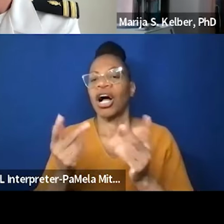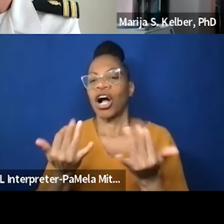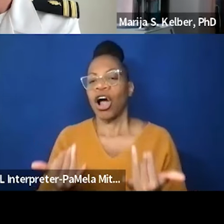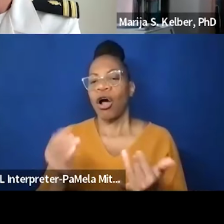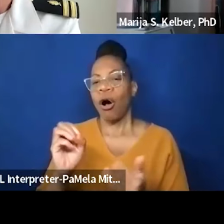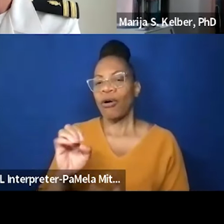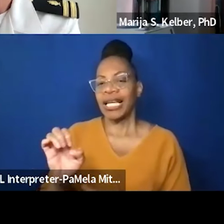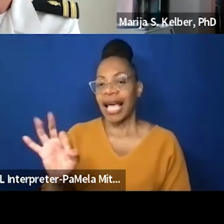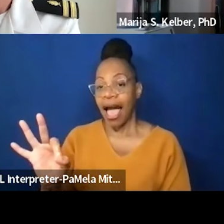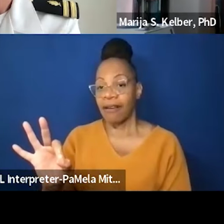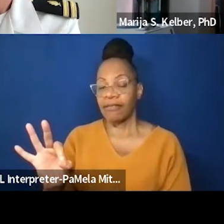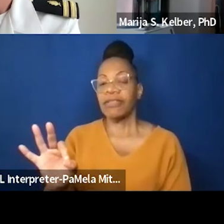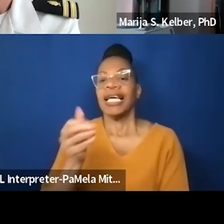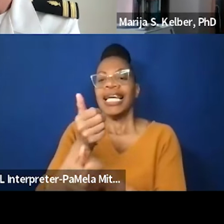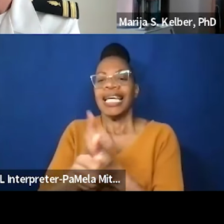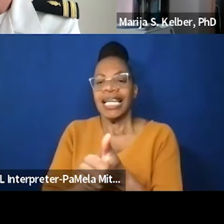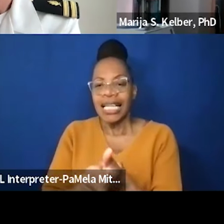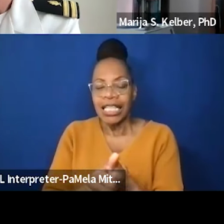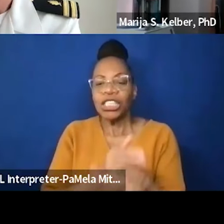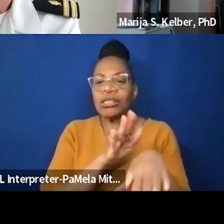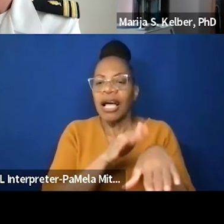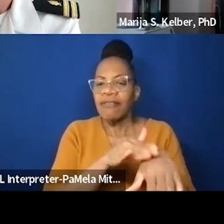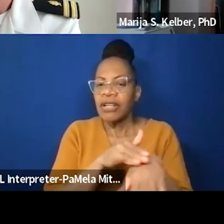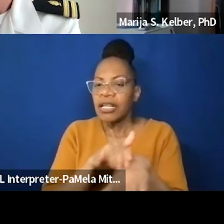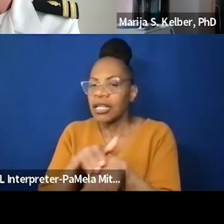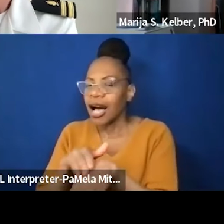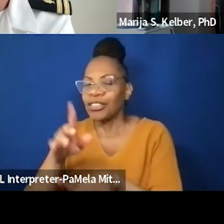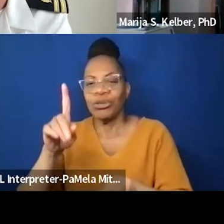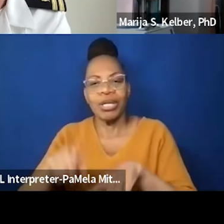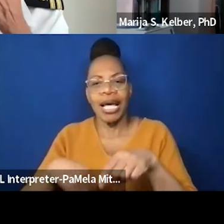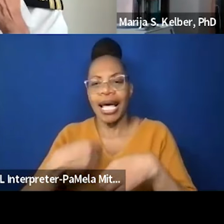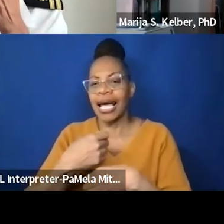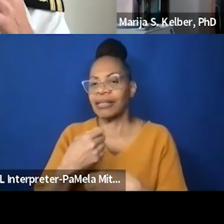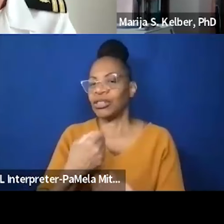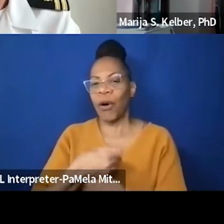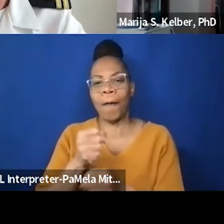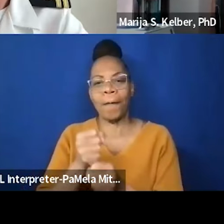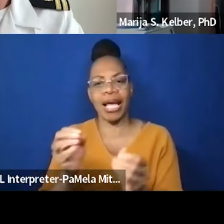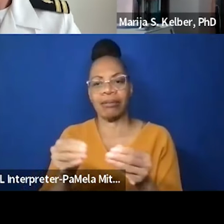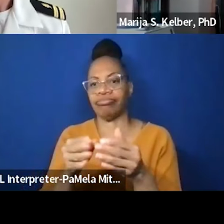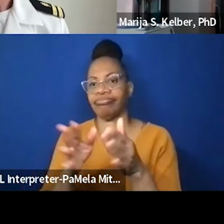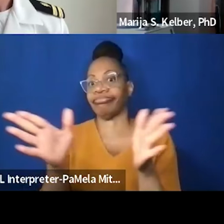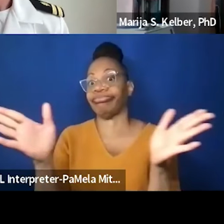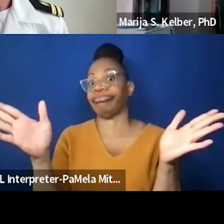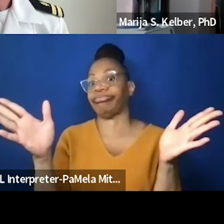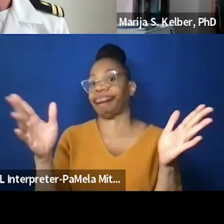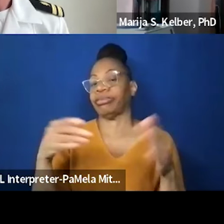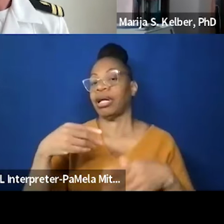And while every caveat is to say, you know, you can't make broad sweeping generalizations about veterans as a whole